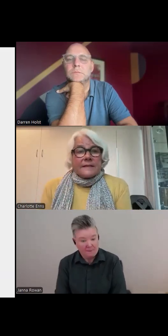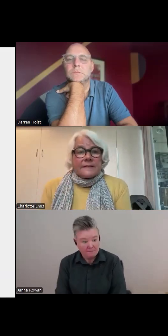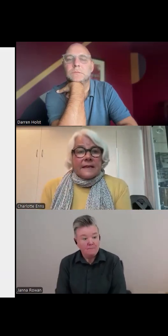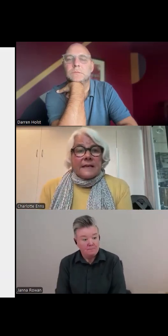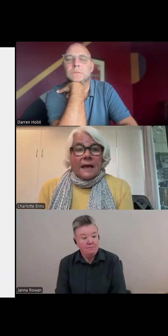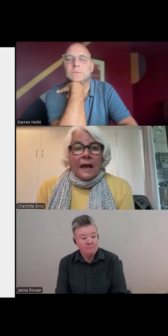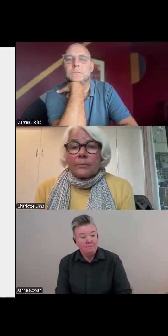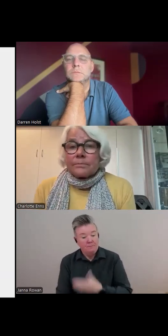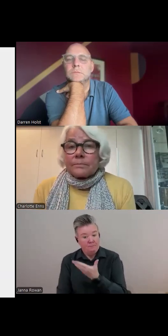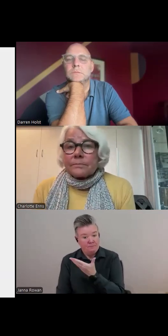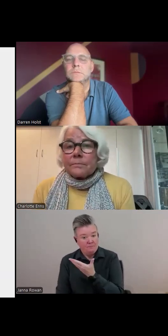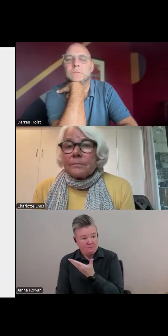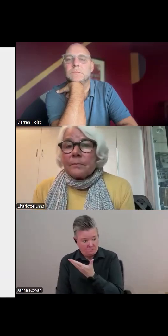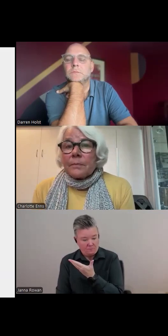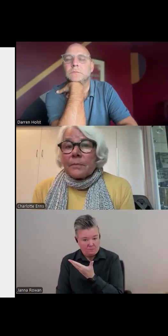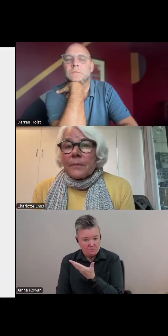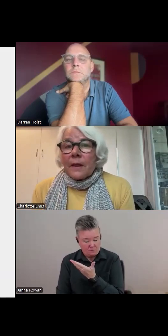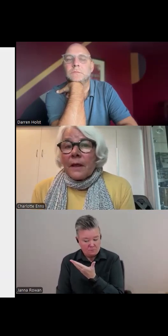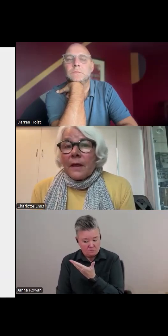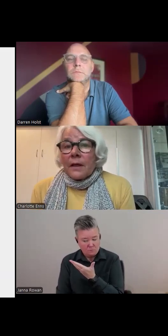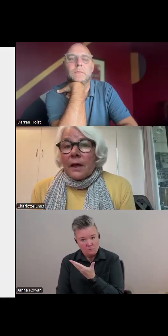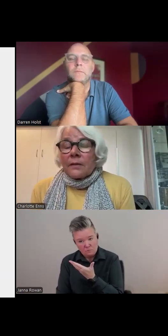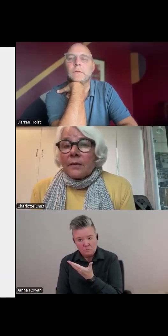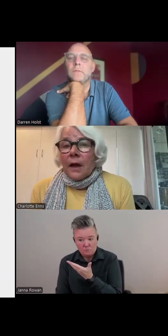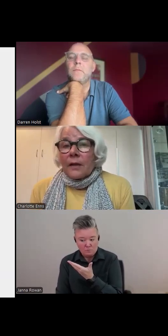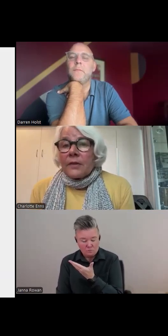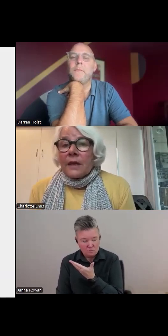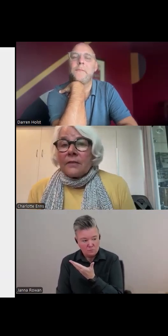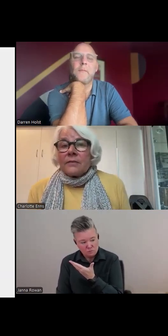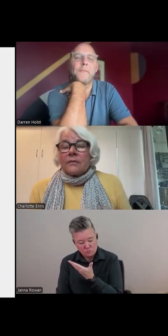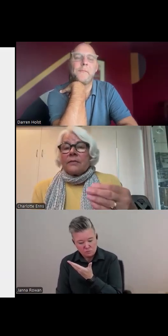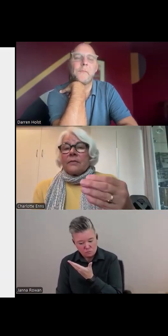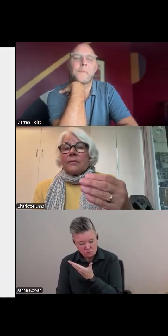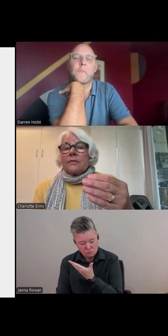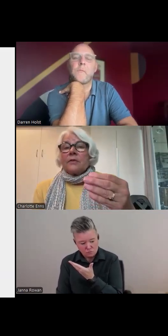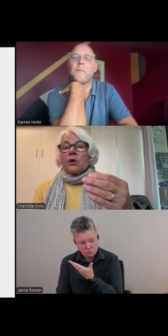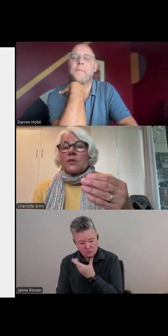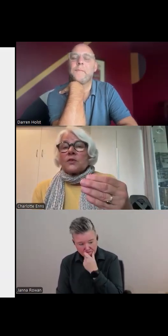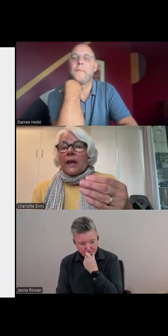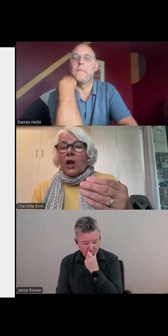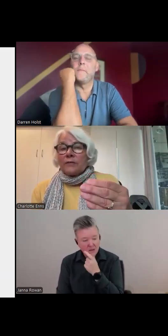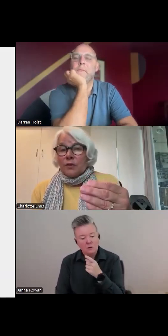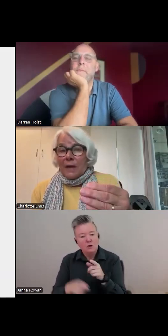So this is the-- The--